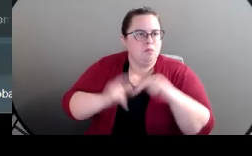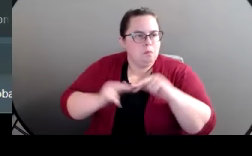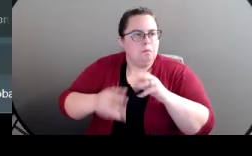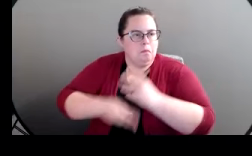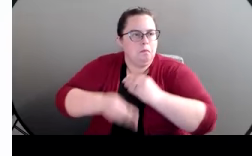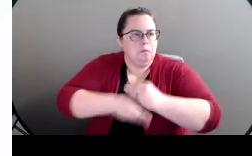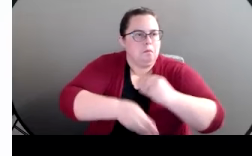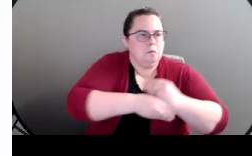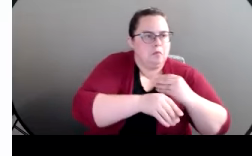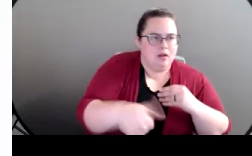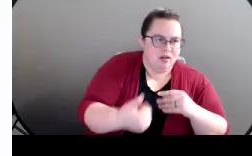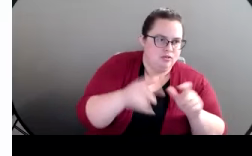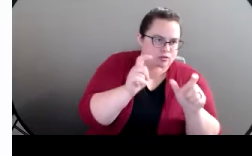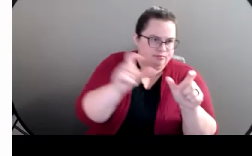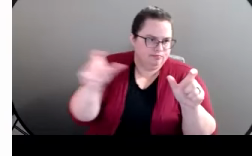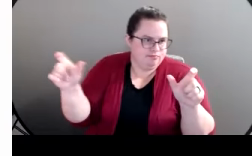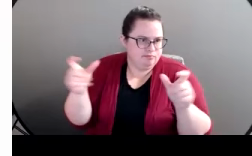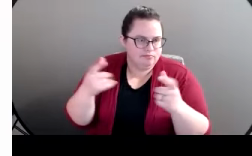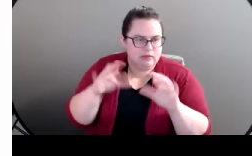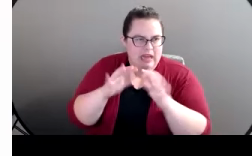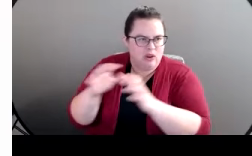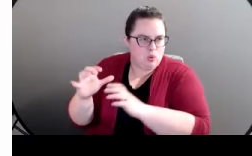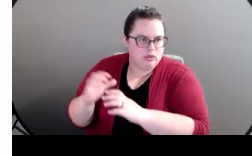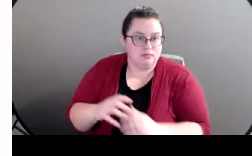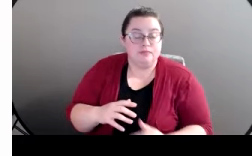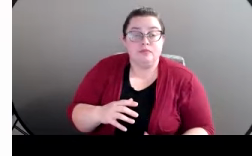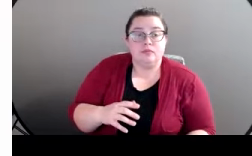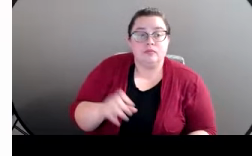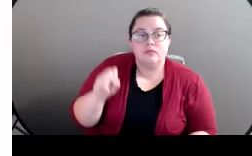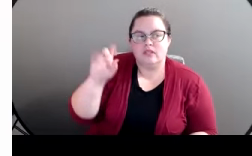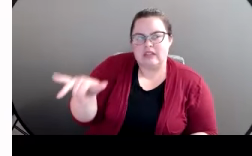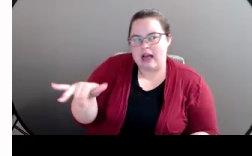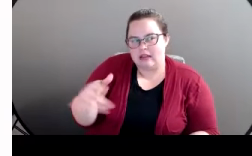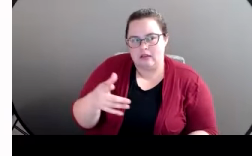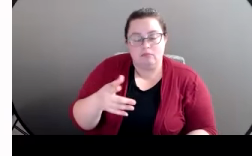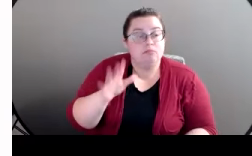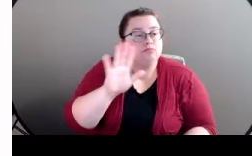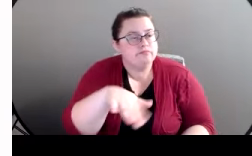Okay, okay. Go ahead. Oh yeah. And then I just wanted to interrupt.